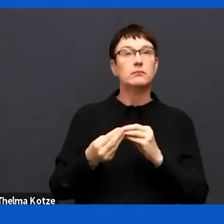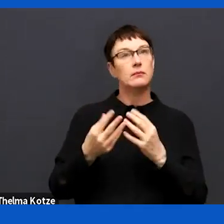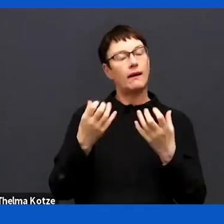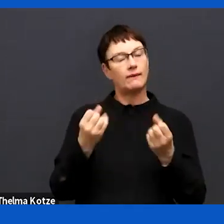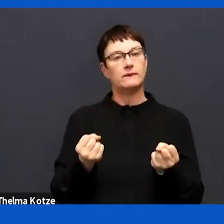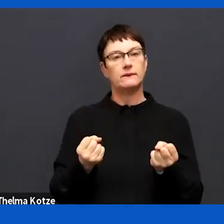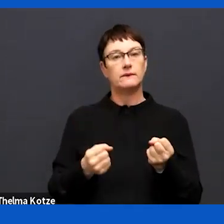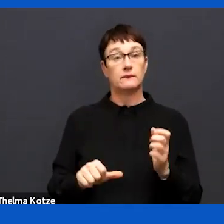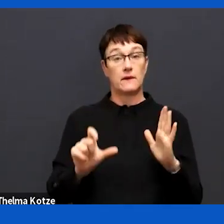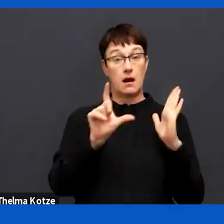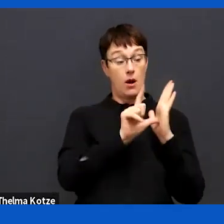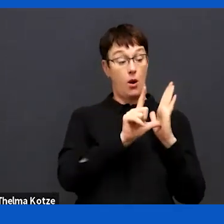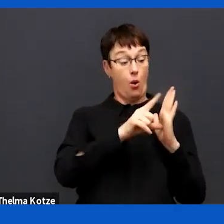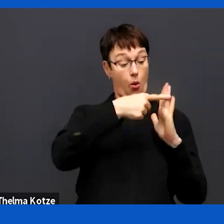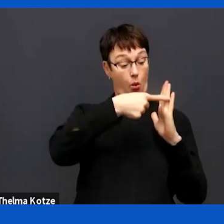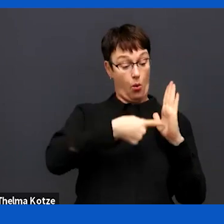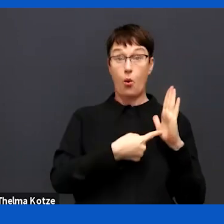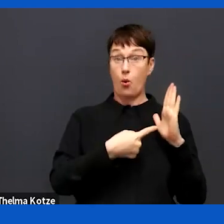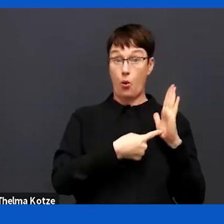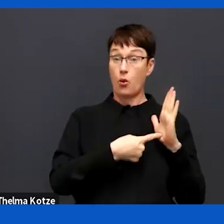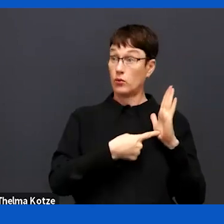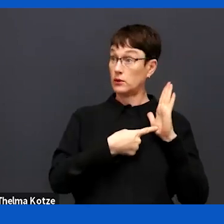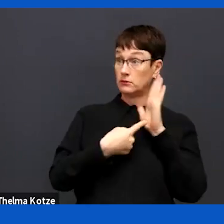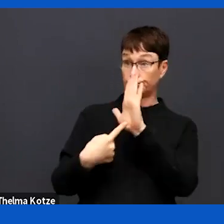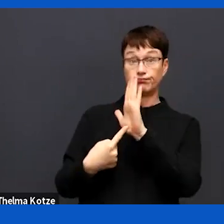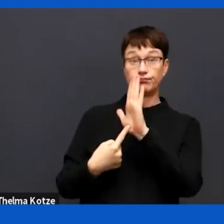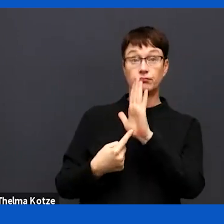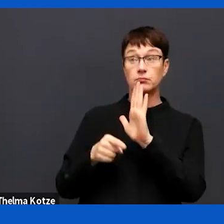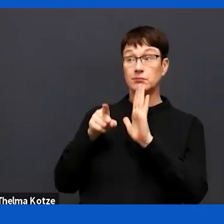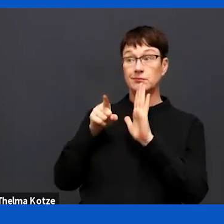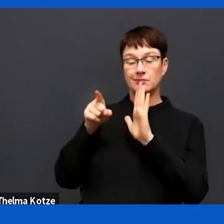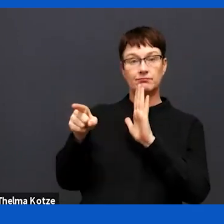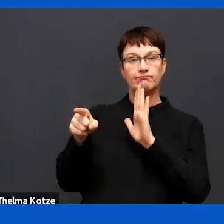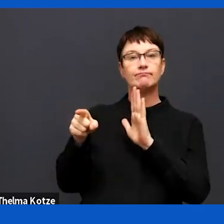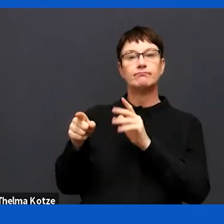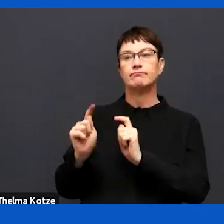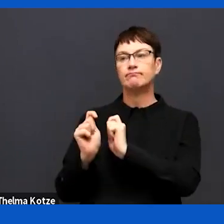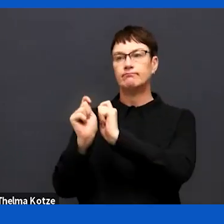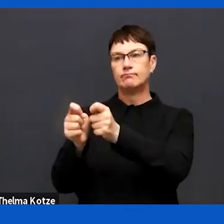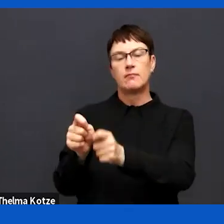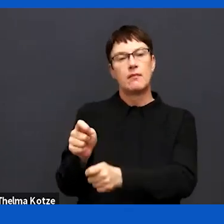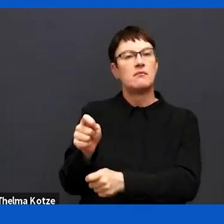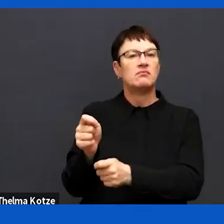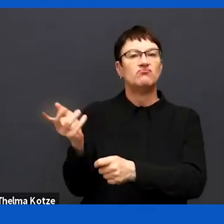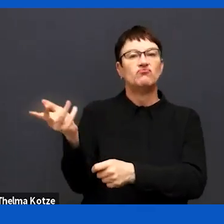that overlays can provide, you know, a little bit of a help going forward.